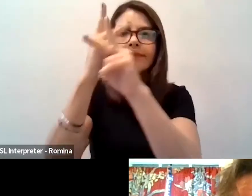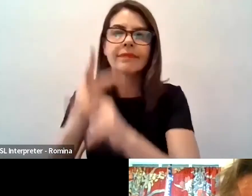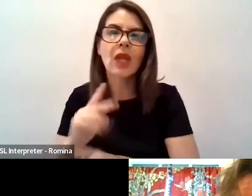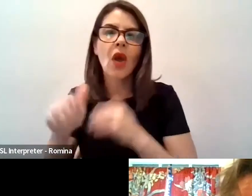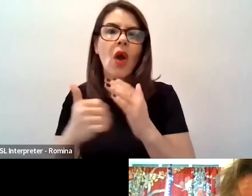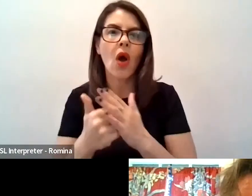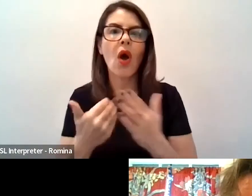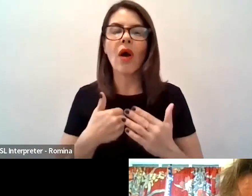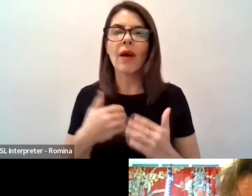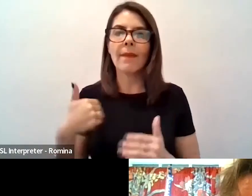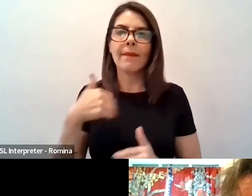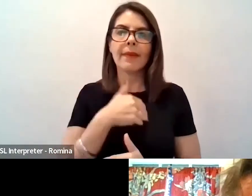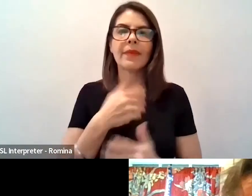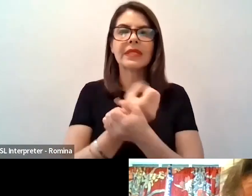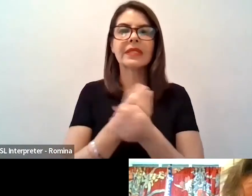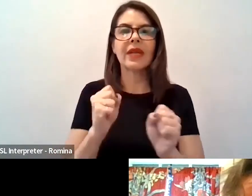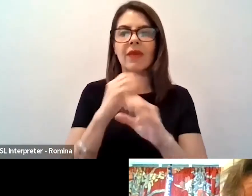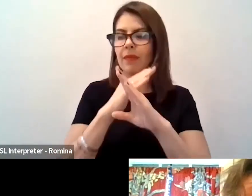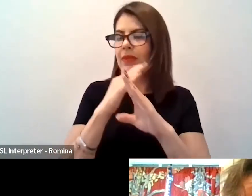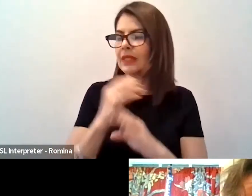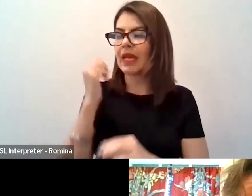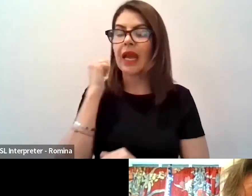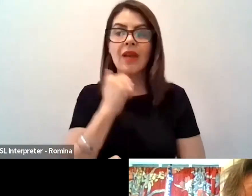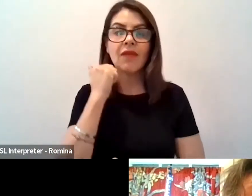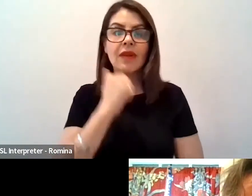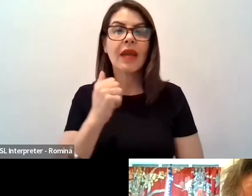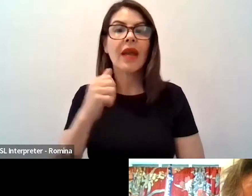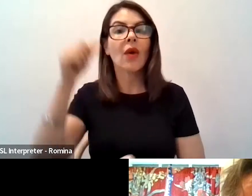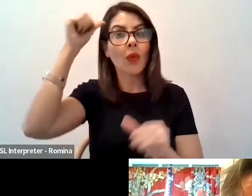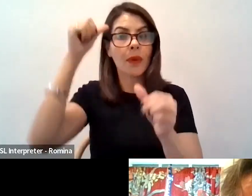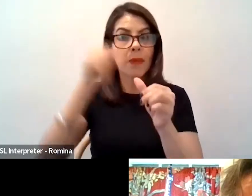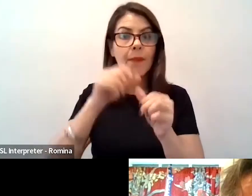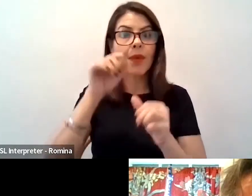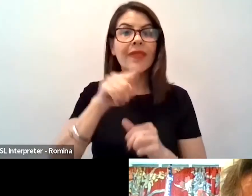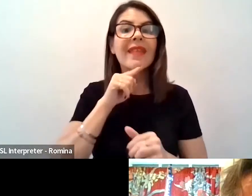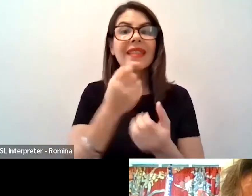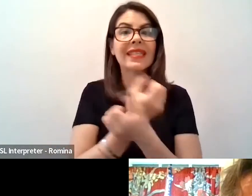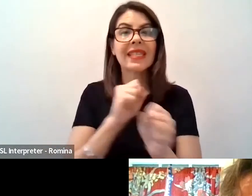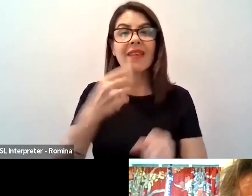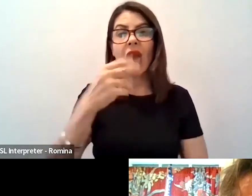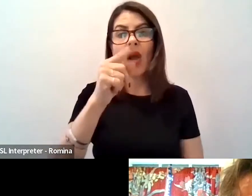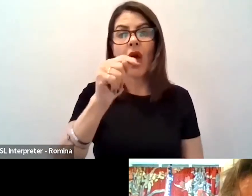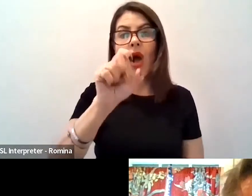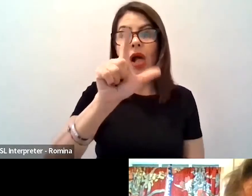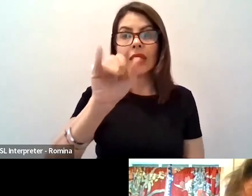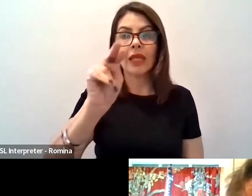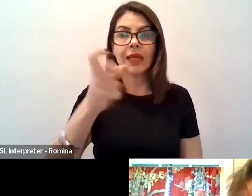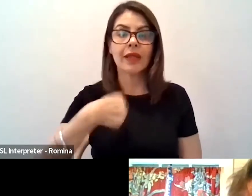I will remind everybody as well that the safety hotline that we've mentioned a couple times